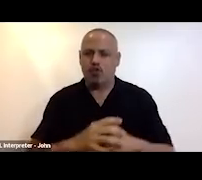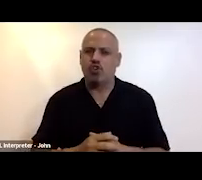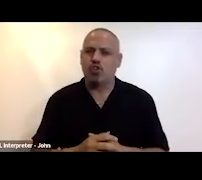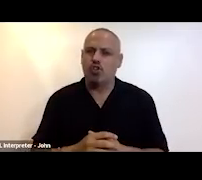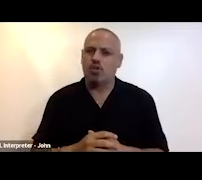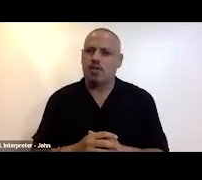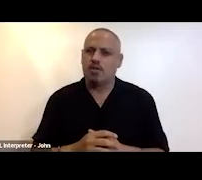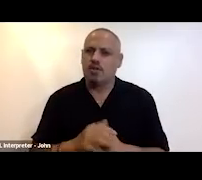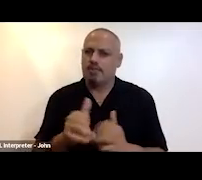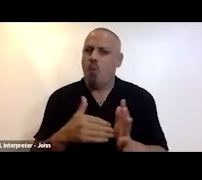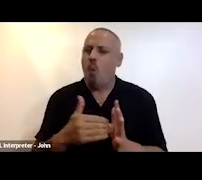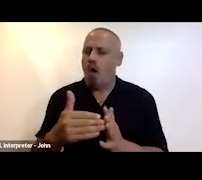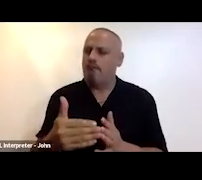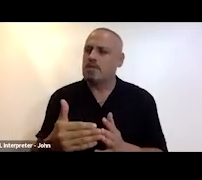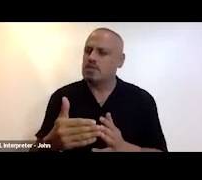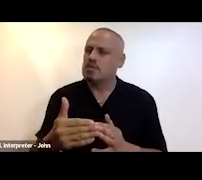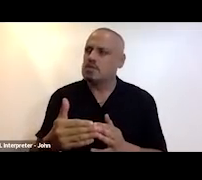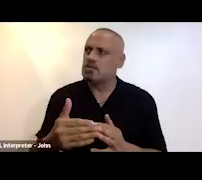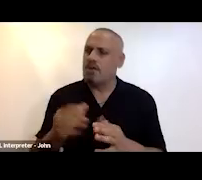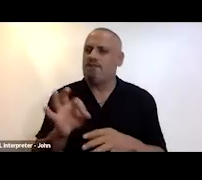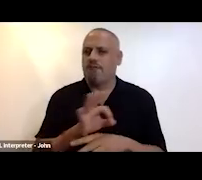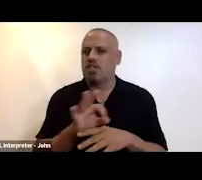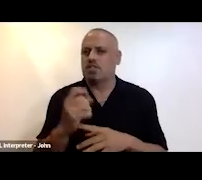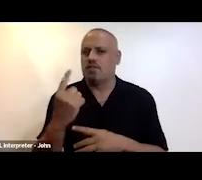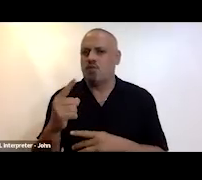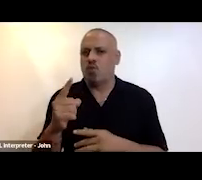and this often is a function of trauma